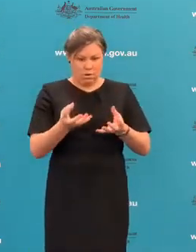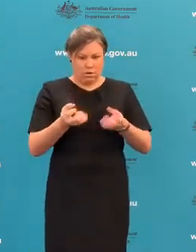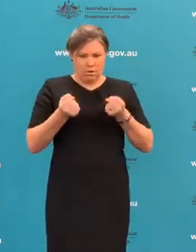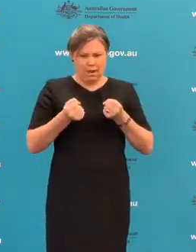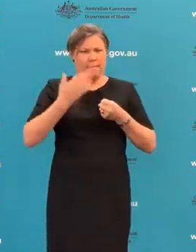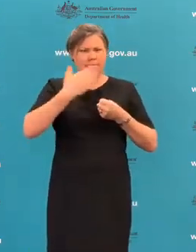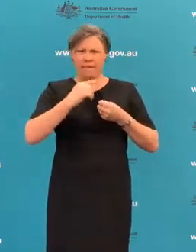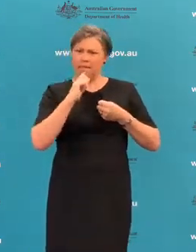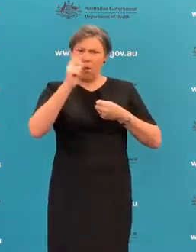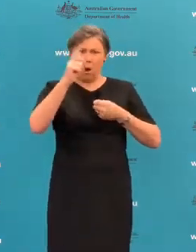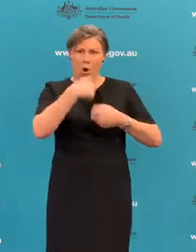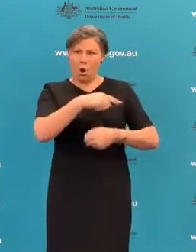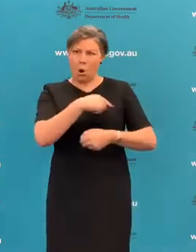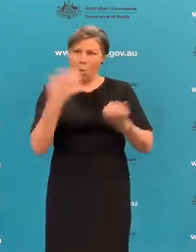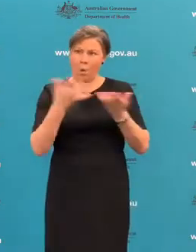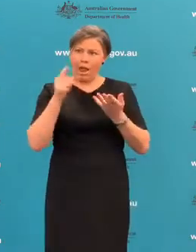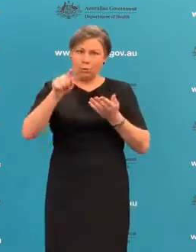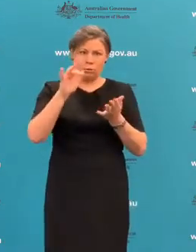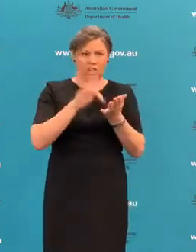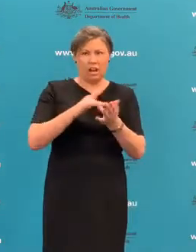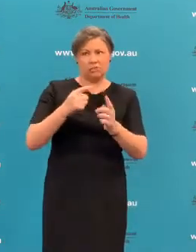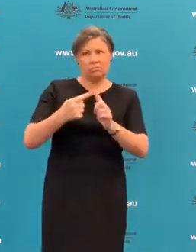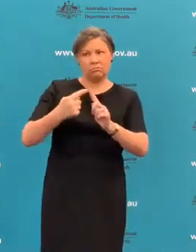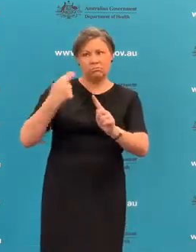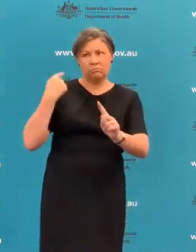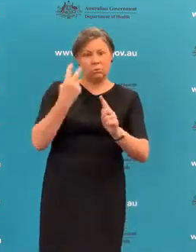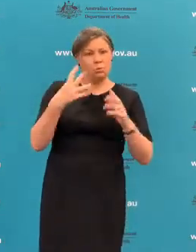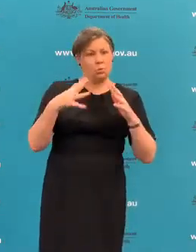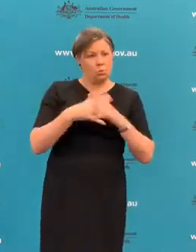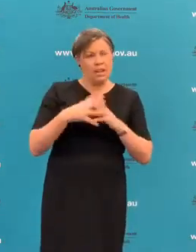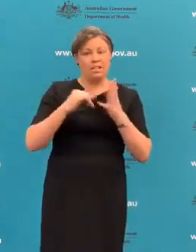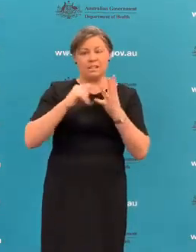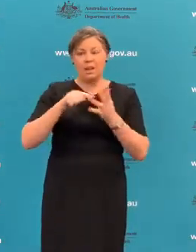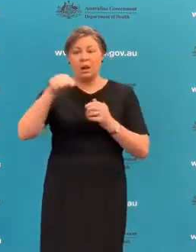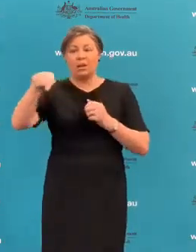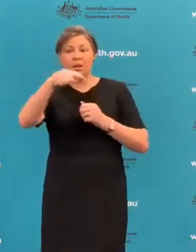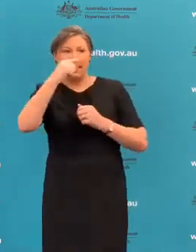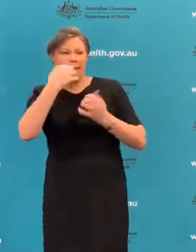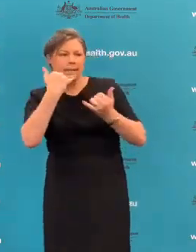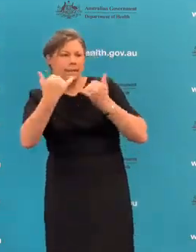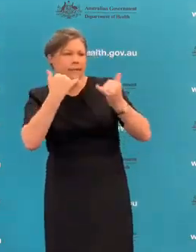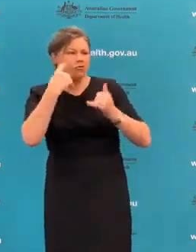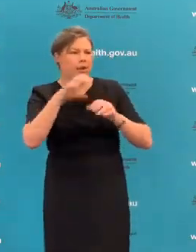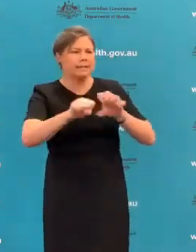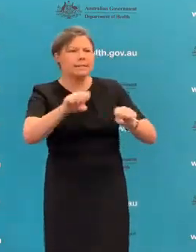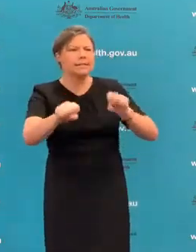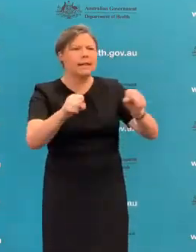case every day. 23,773 people